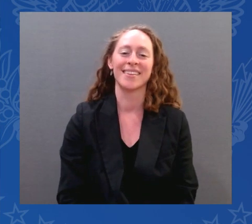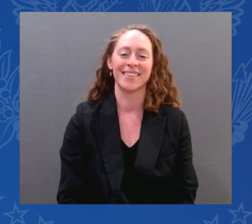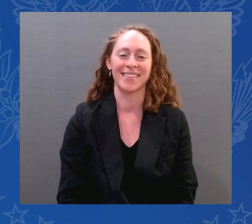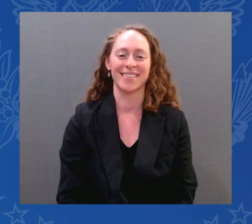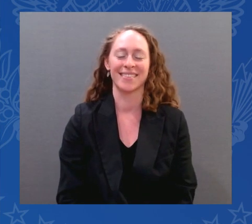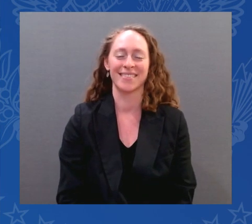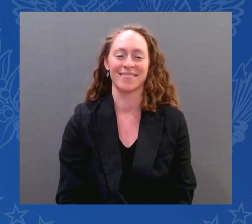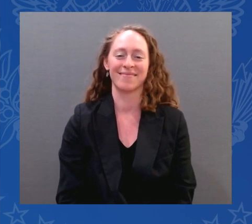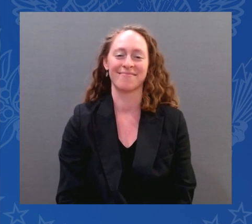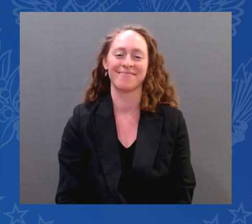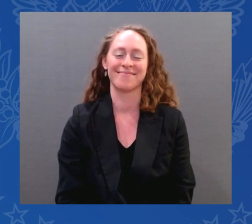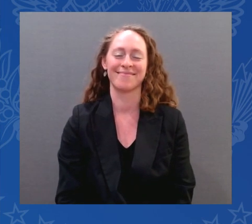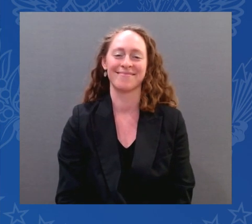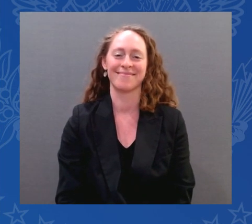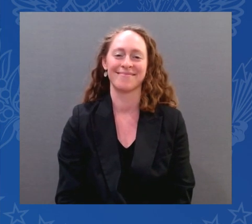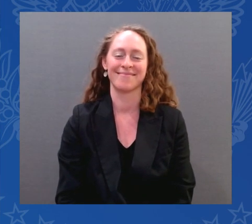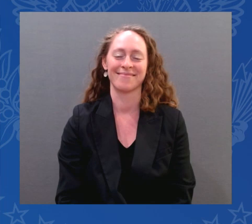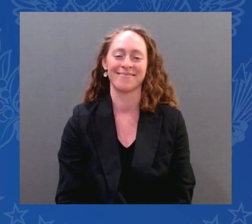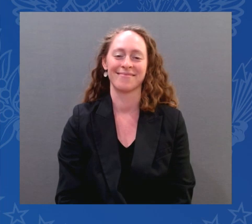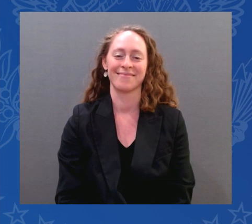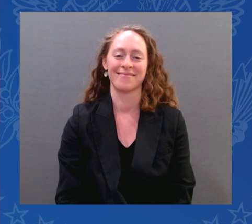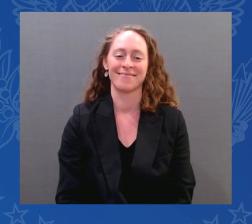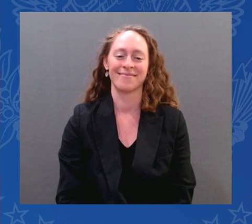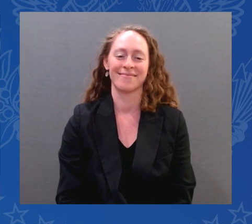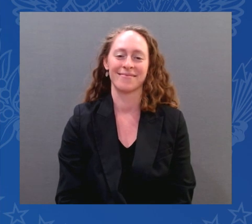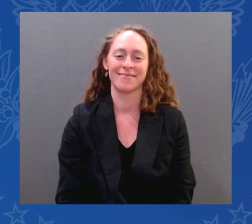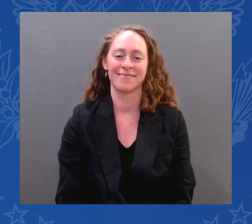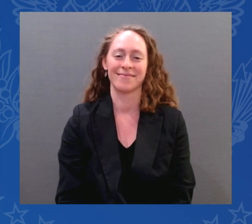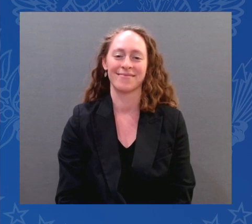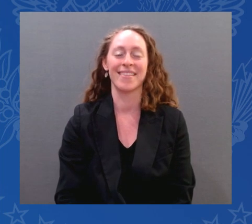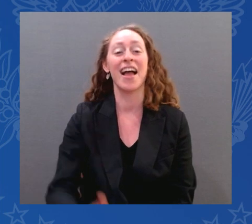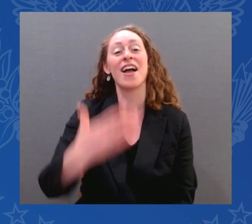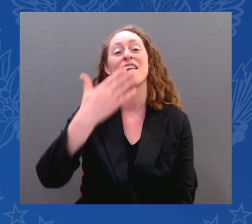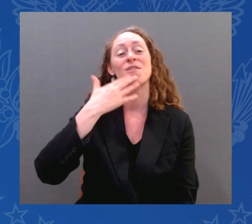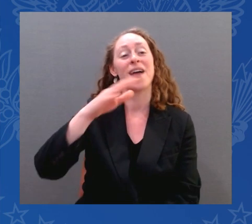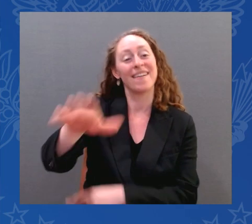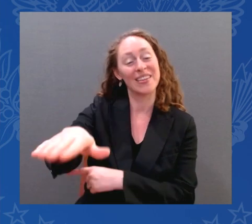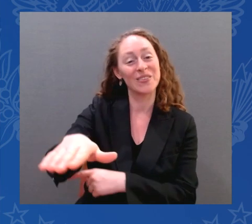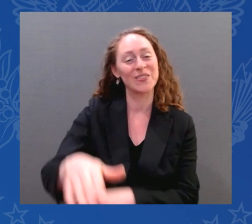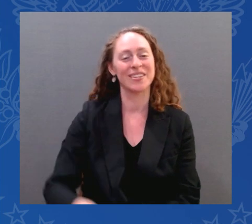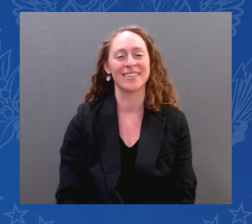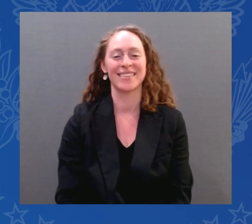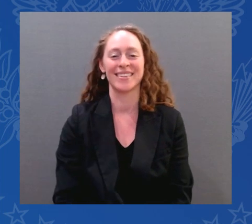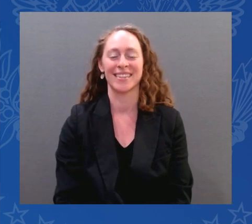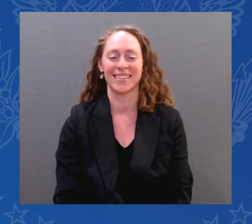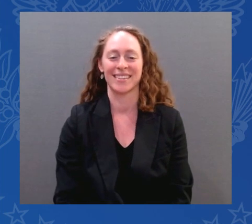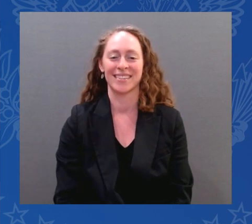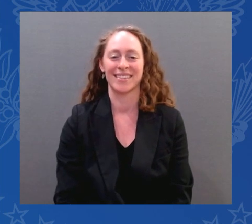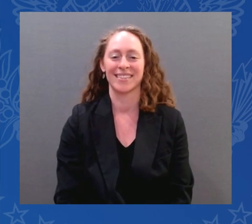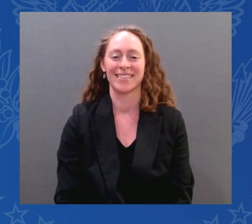Please. Thank you very much. Good afternoon, everyone. And thank you, Zippy. And I want to acknowledge